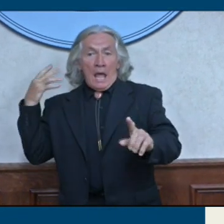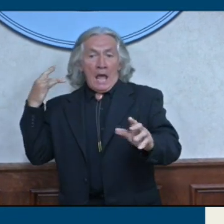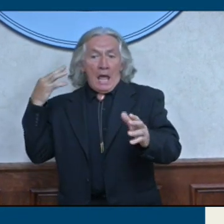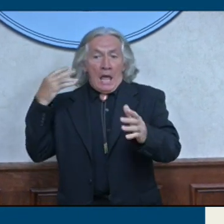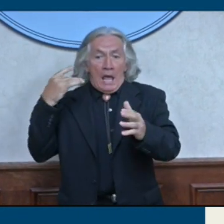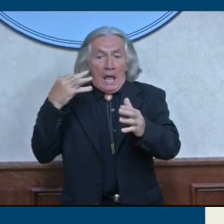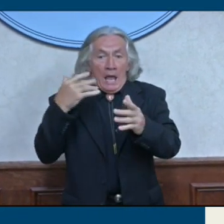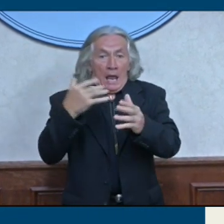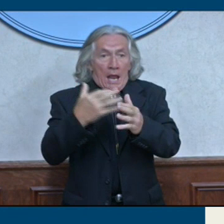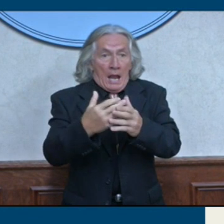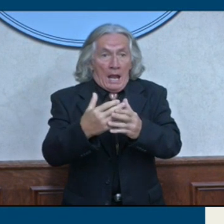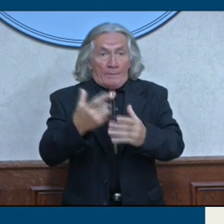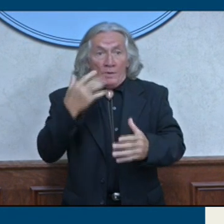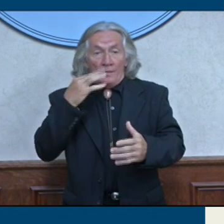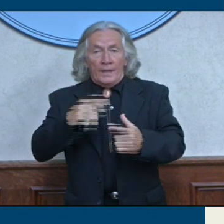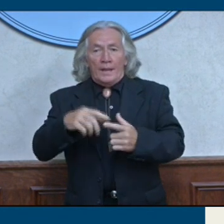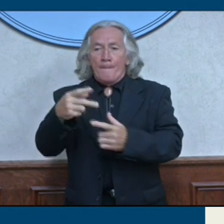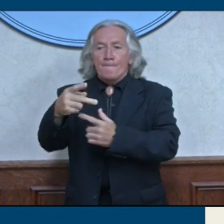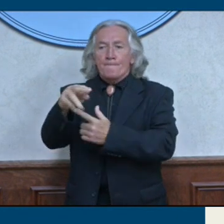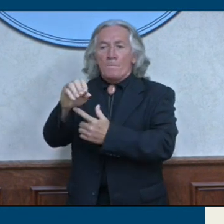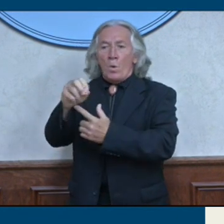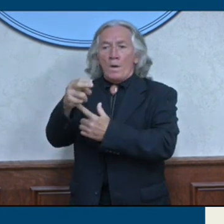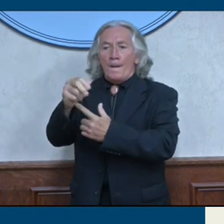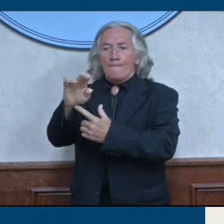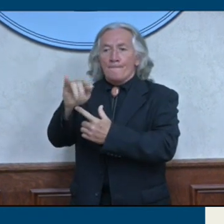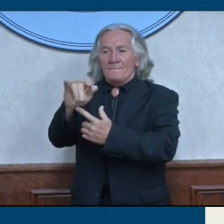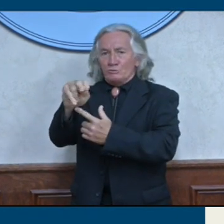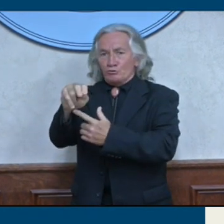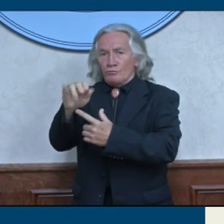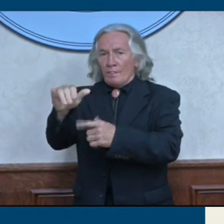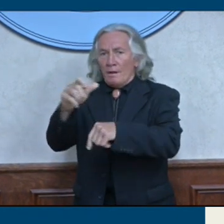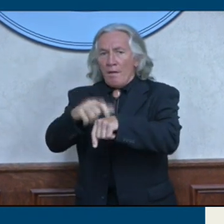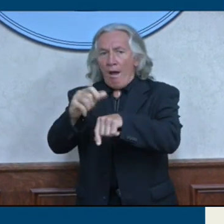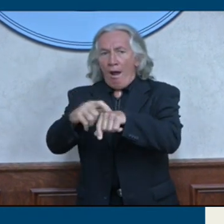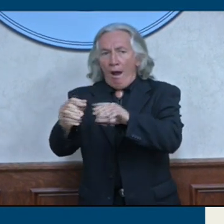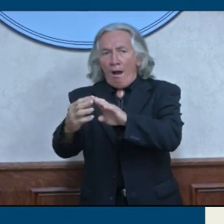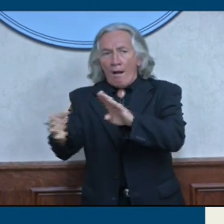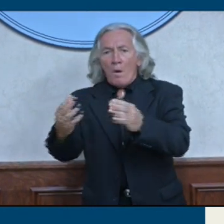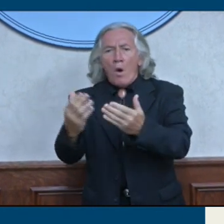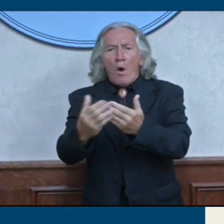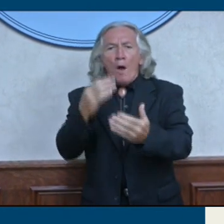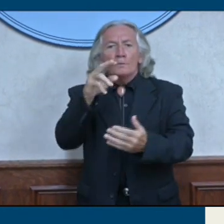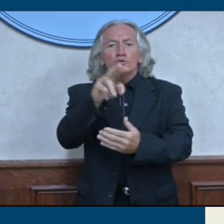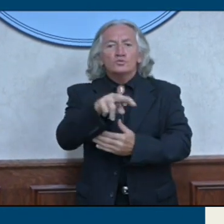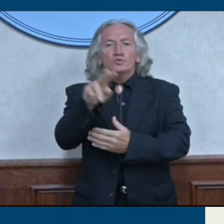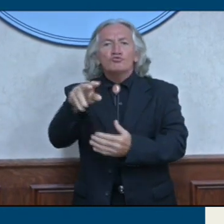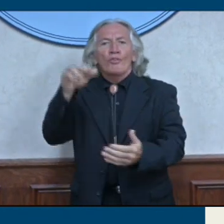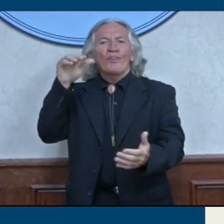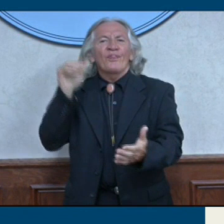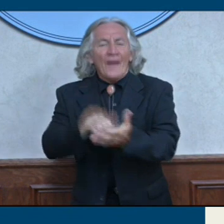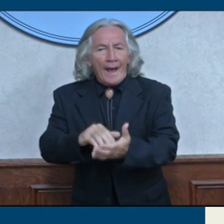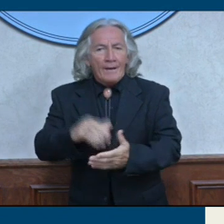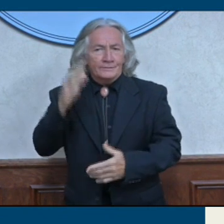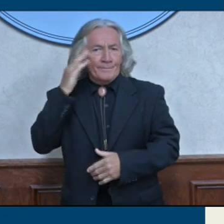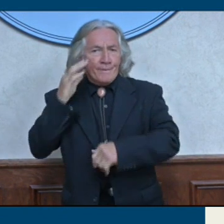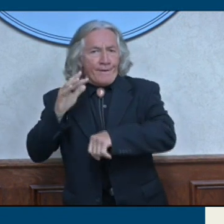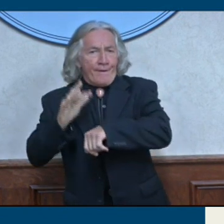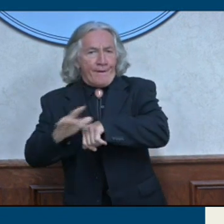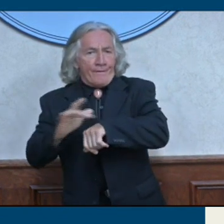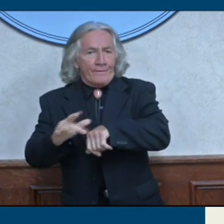WE HAD ABOUT 1000 BEDS THAT WERE AVAILABLE AT THAT TIME. OVER TIME WITH IMPOSITION OF A